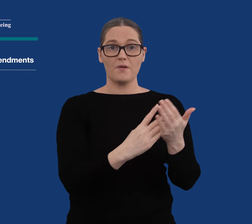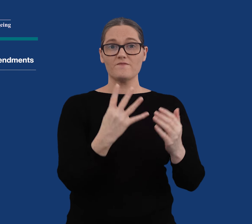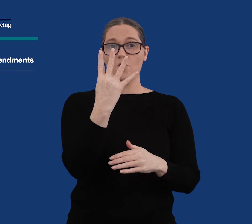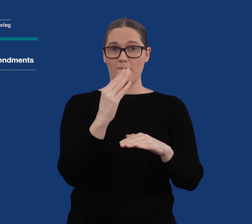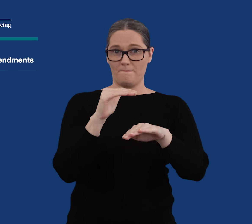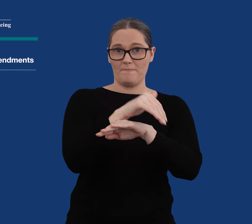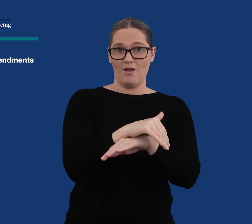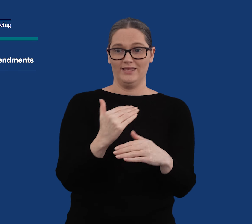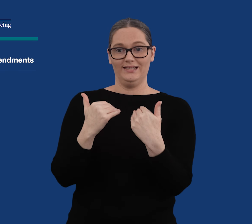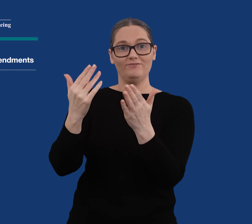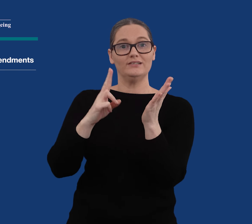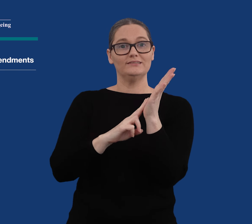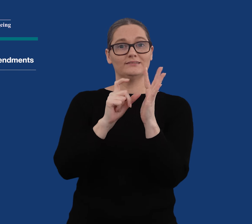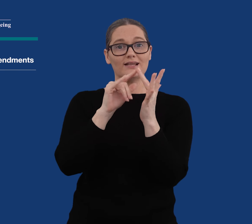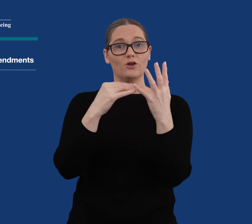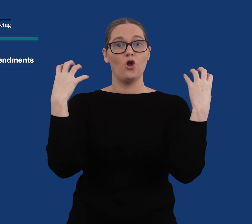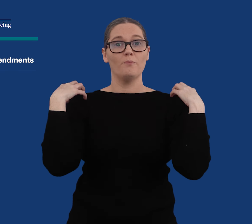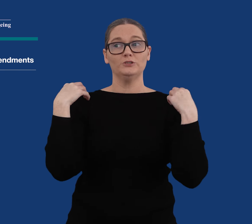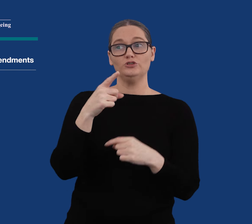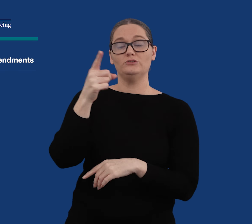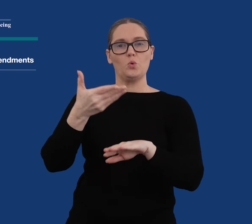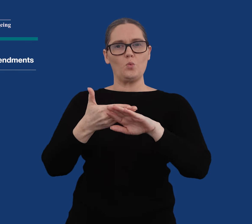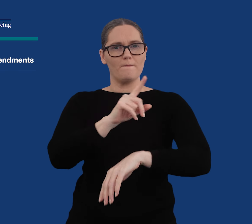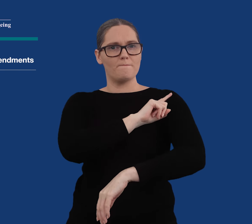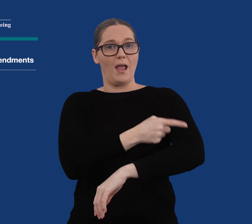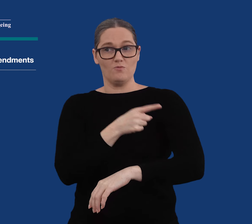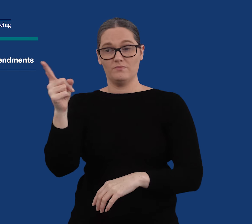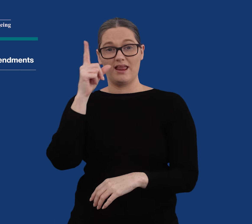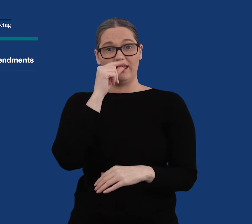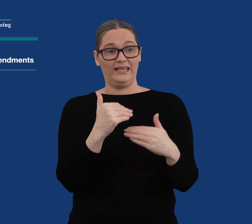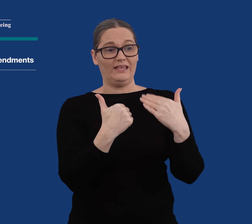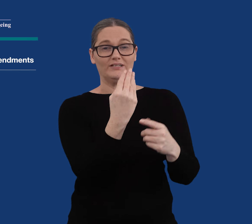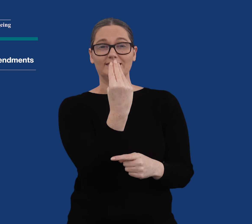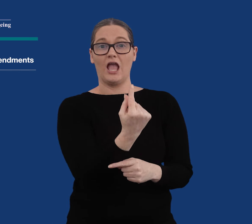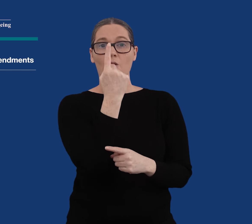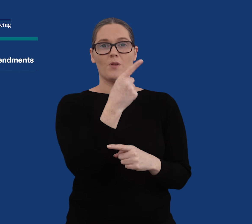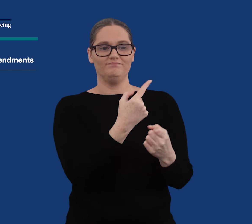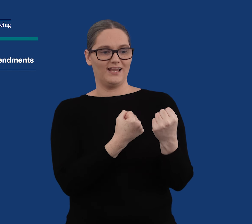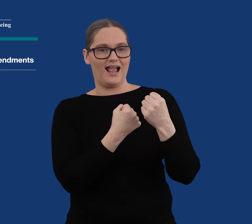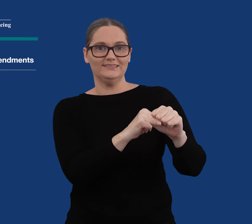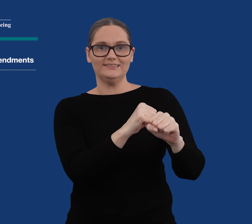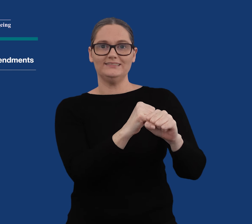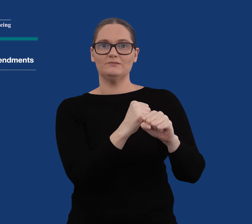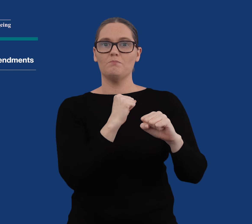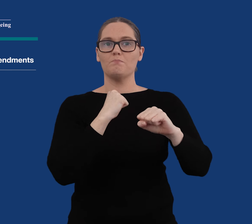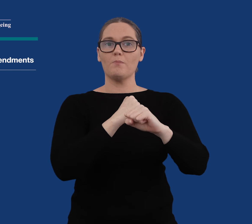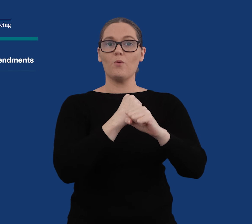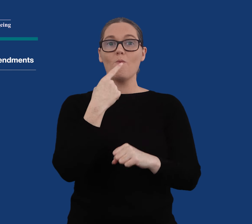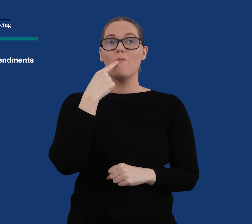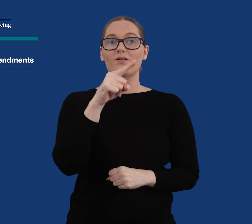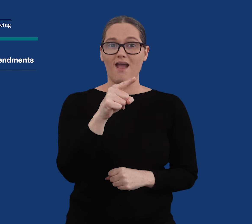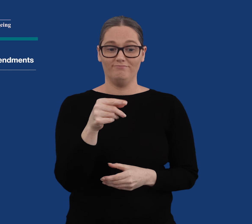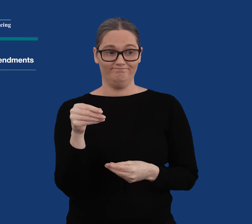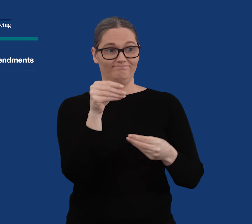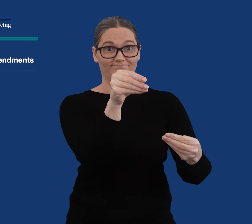Part 4 gives the NDIS Commissioner a new power to give someone an anti-promotion order.